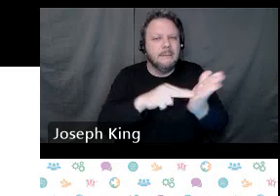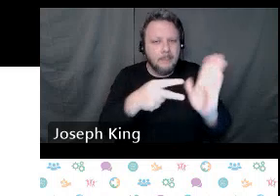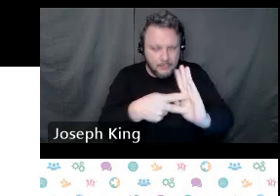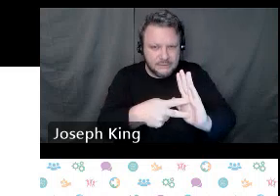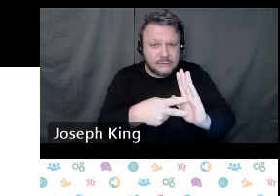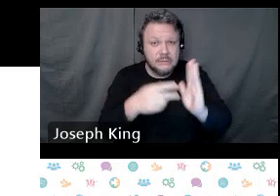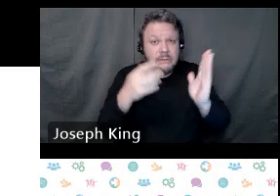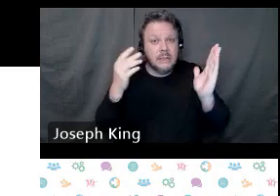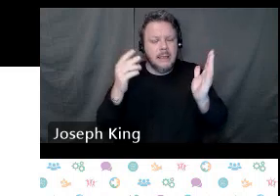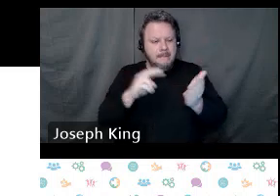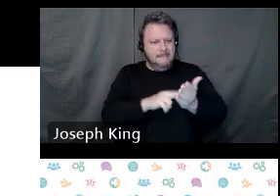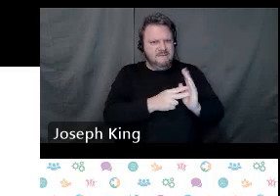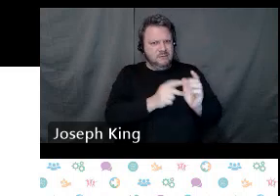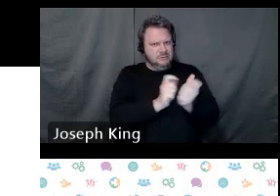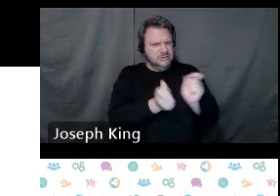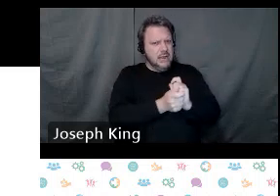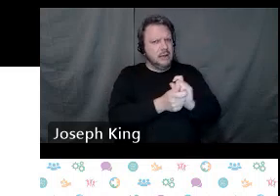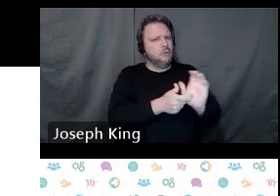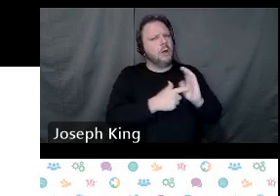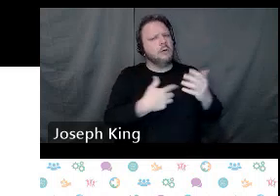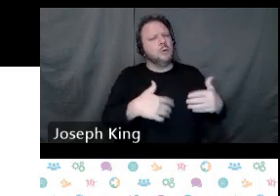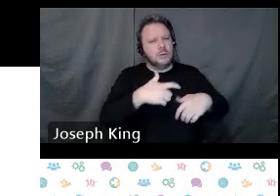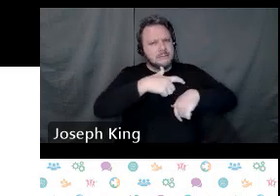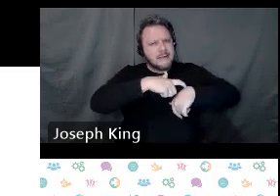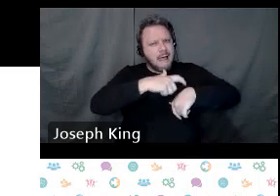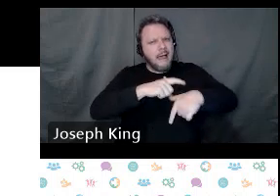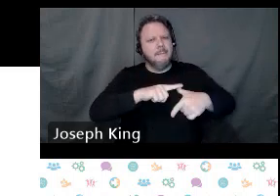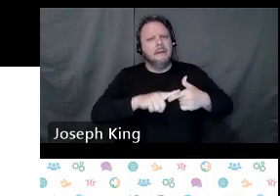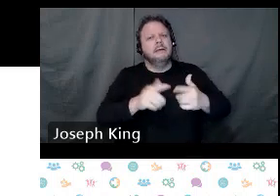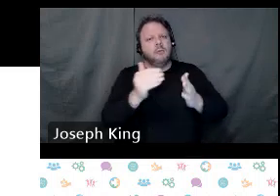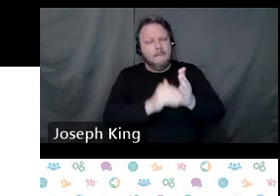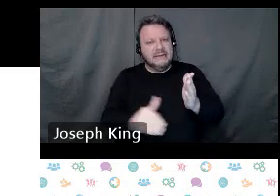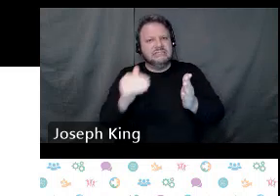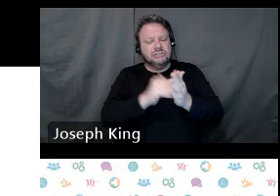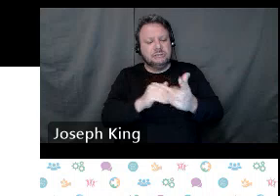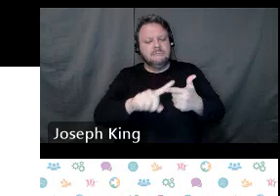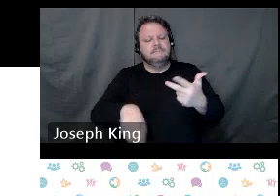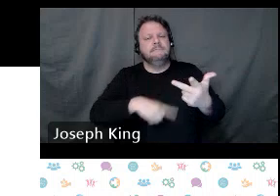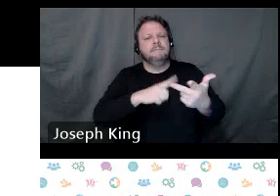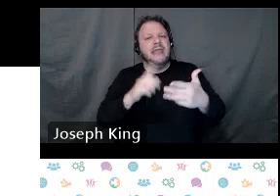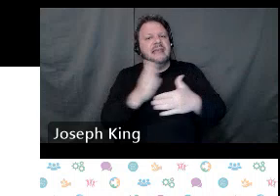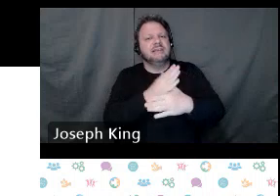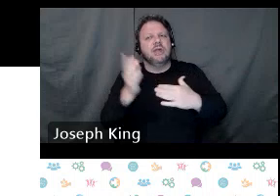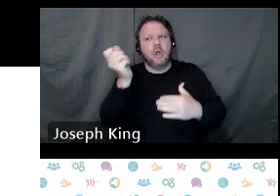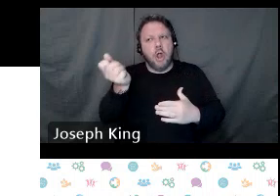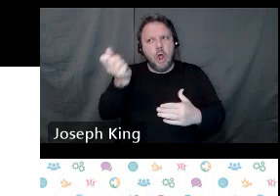Meaningful change requires time, repetition, and shared understanding.